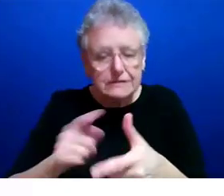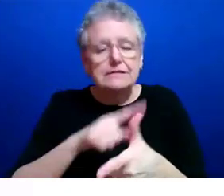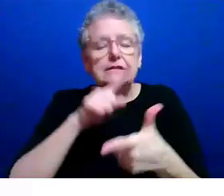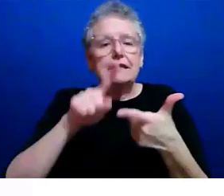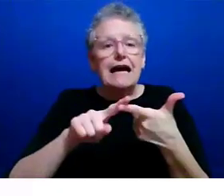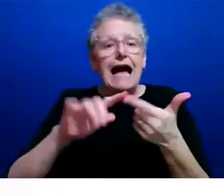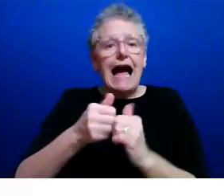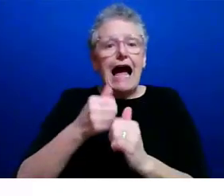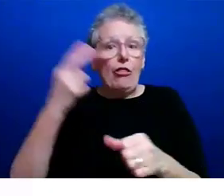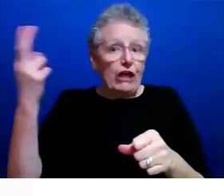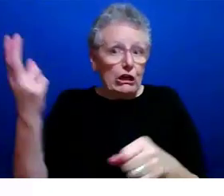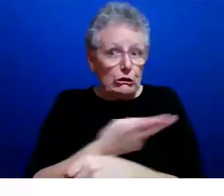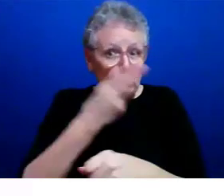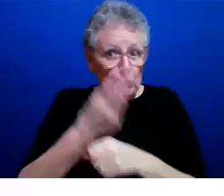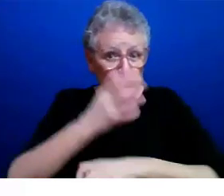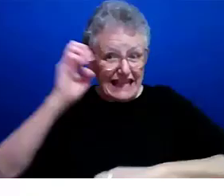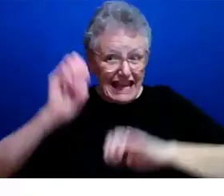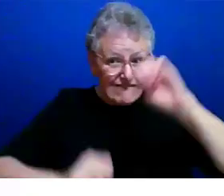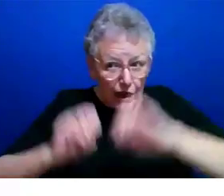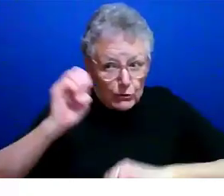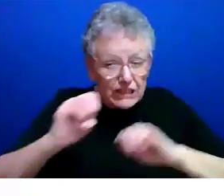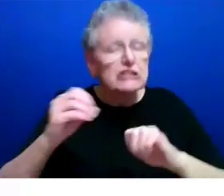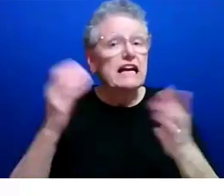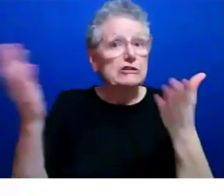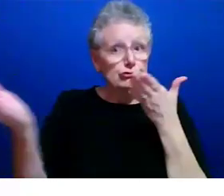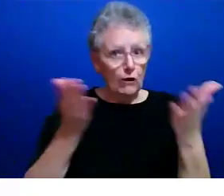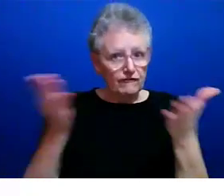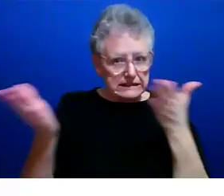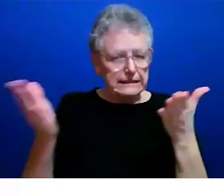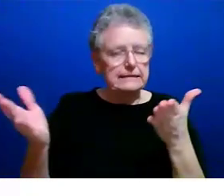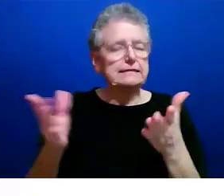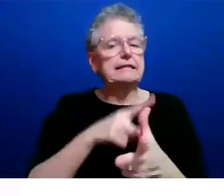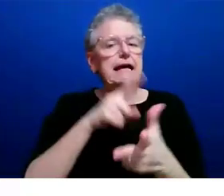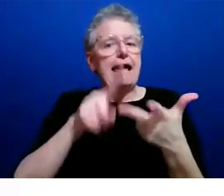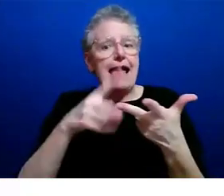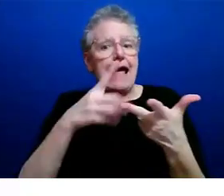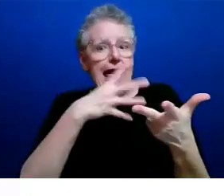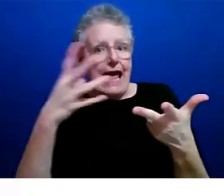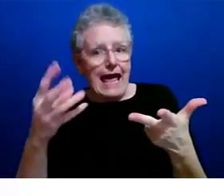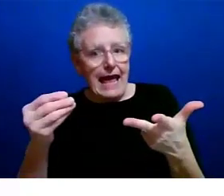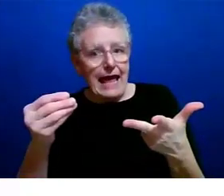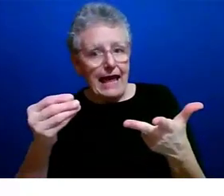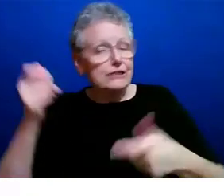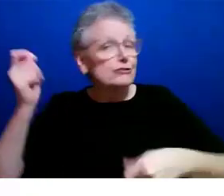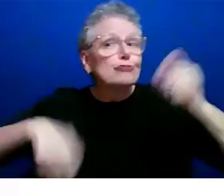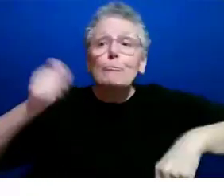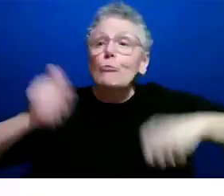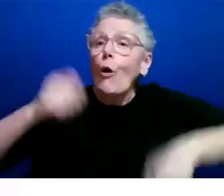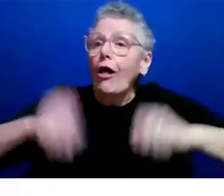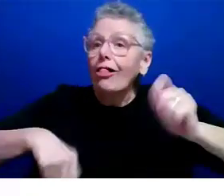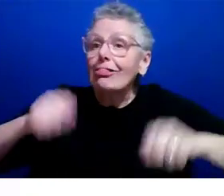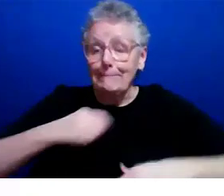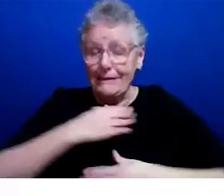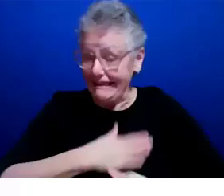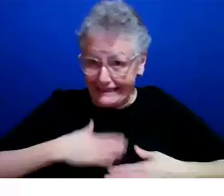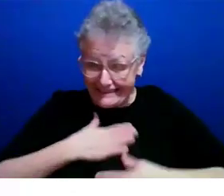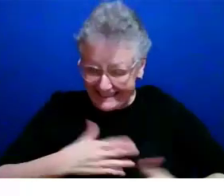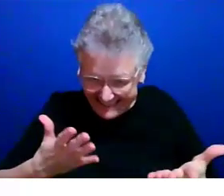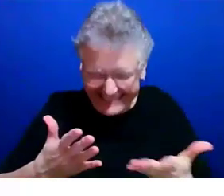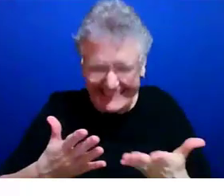implement evaluations and services, And-- Drum roll, please--